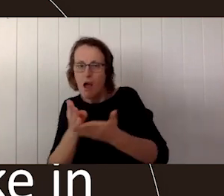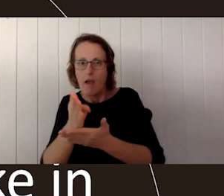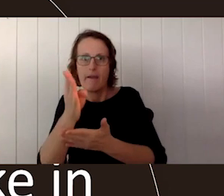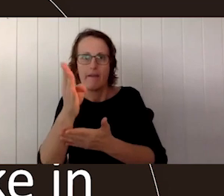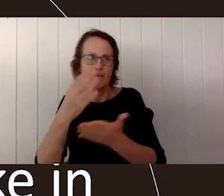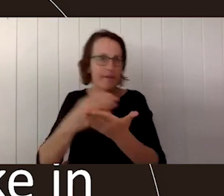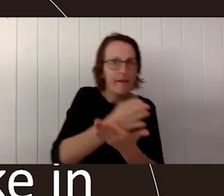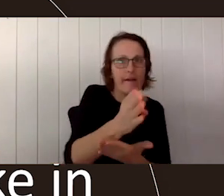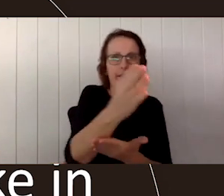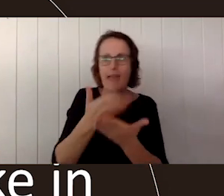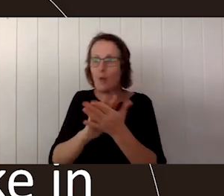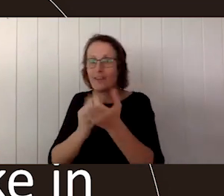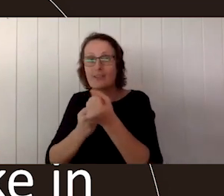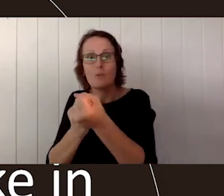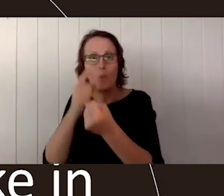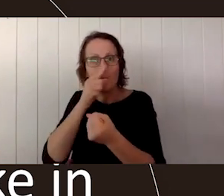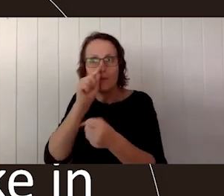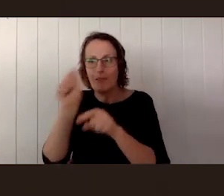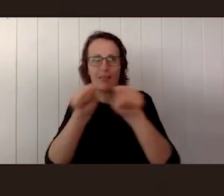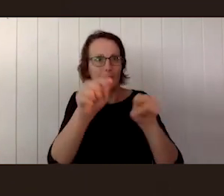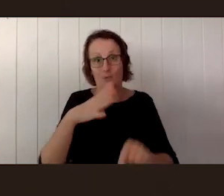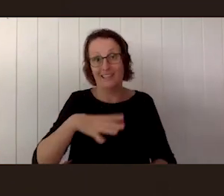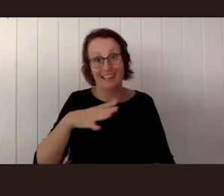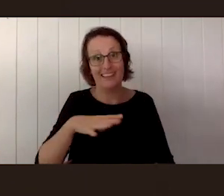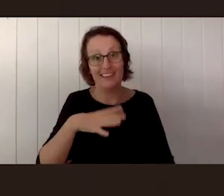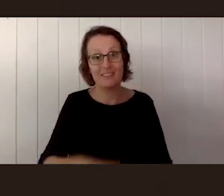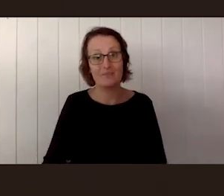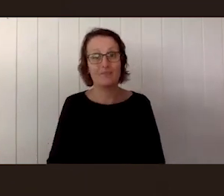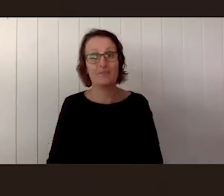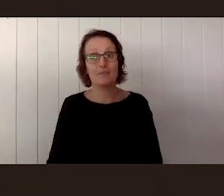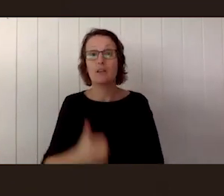our people in their time of need. So my question to you is - what's your